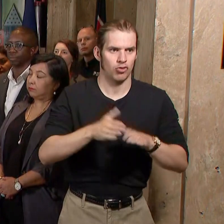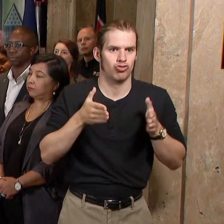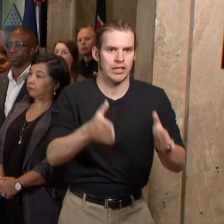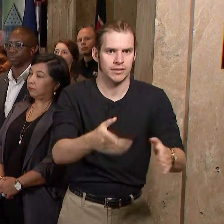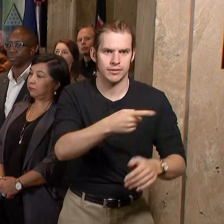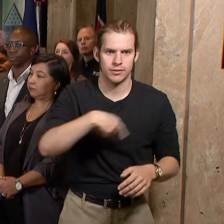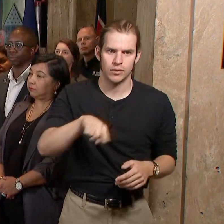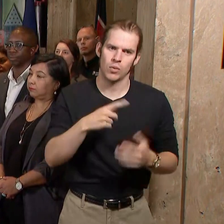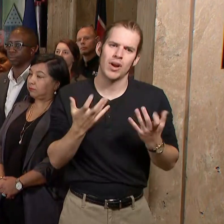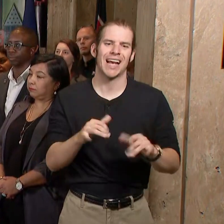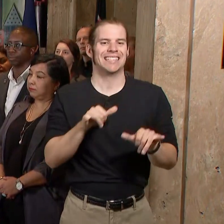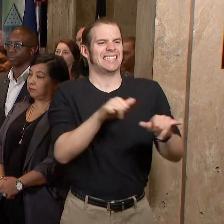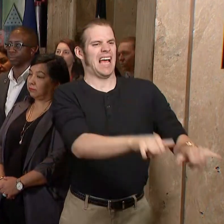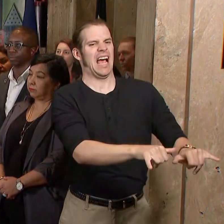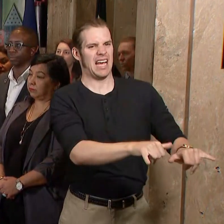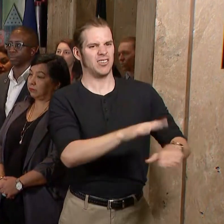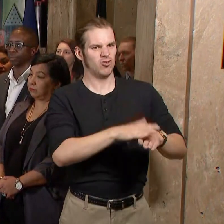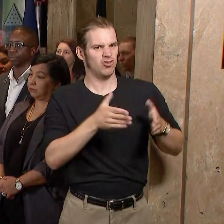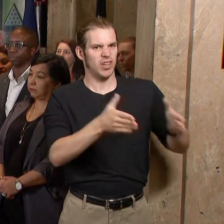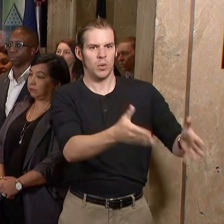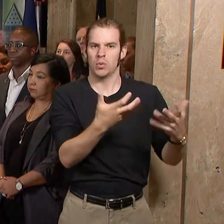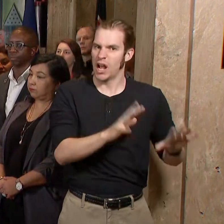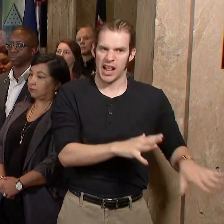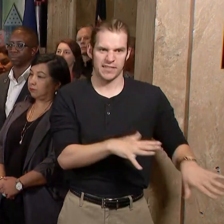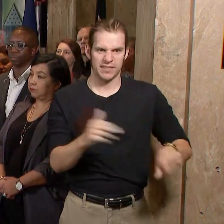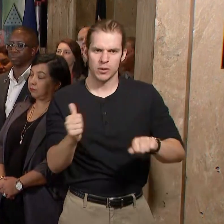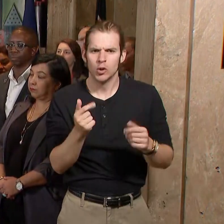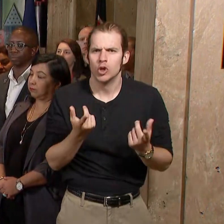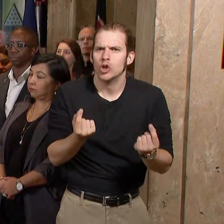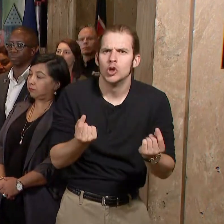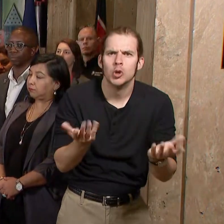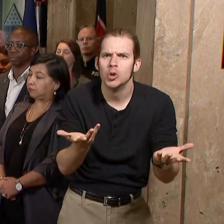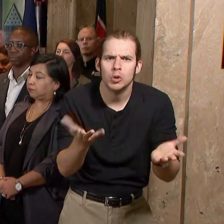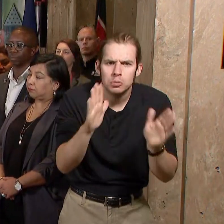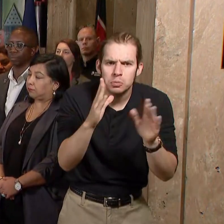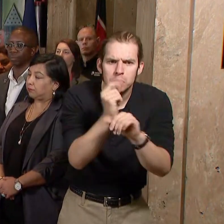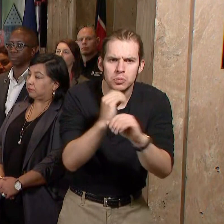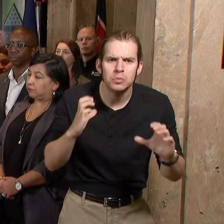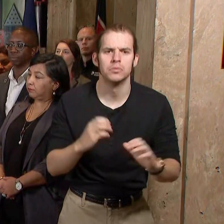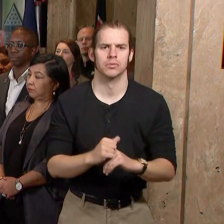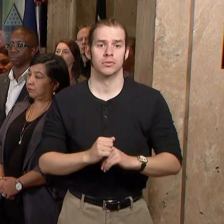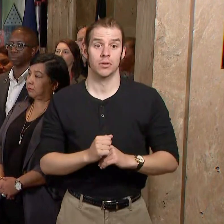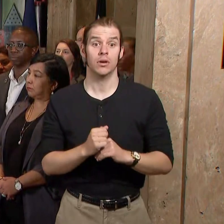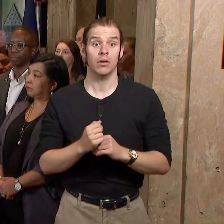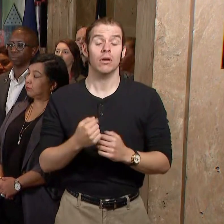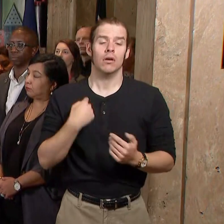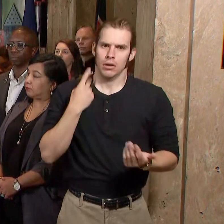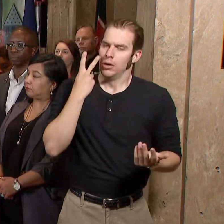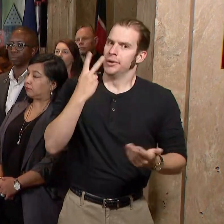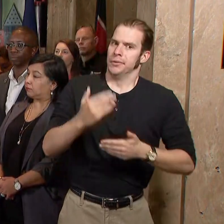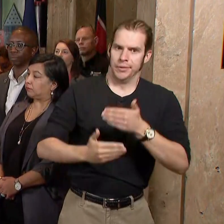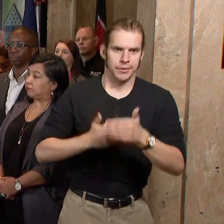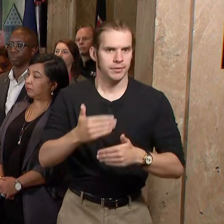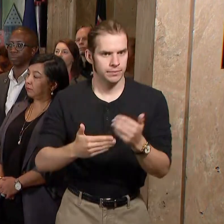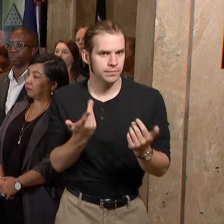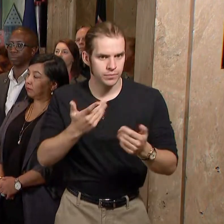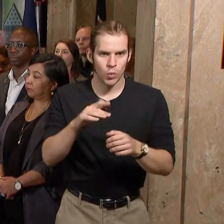Yeah, we've we've seen really consistently from conversation with local leaders in the unhoused community, all by the way be spending a lot of my time directly in conversation